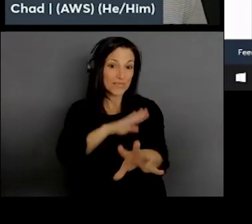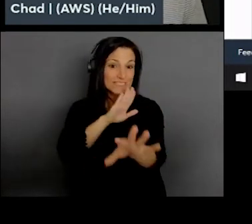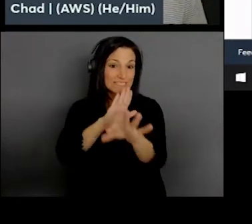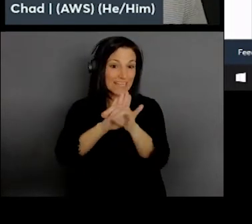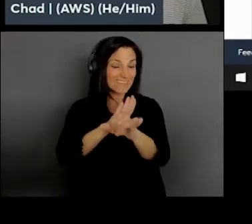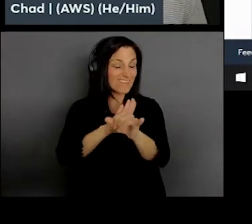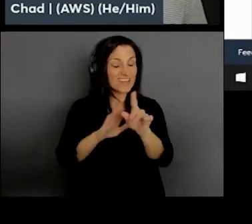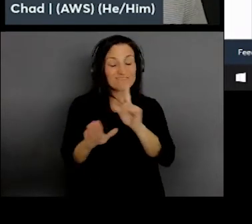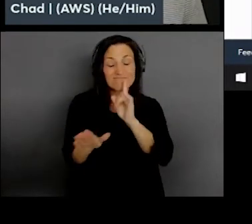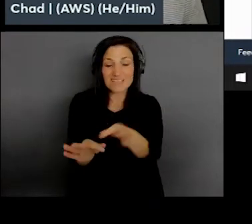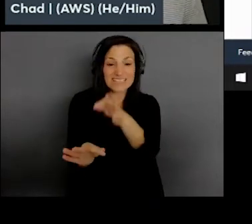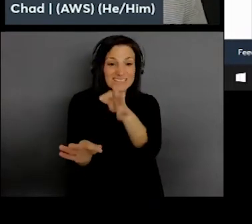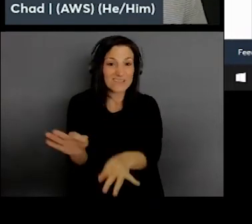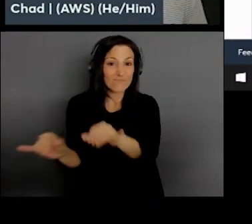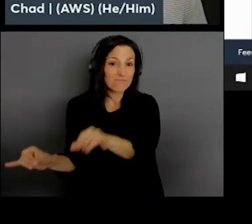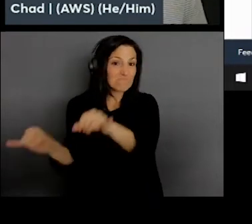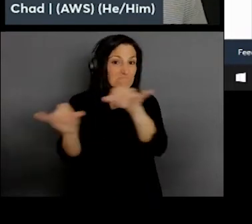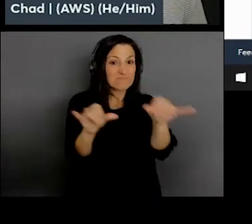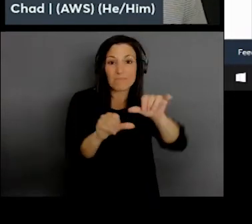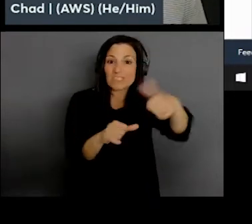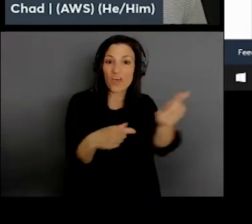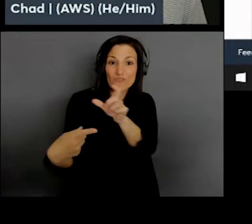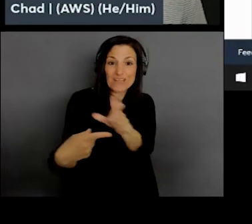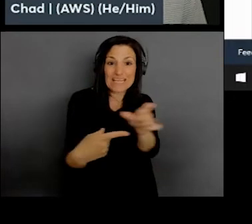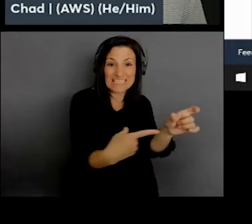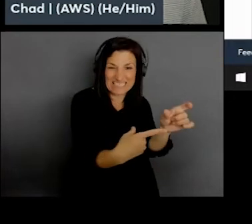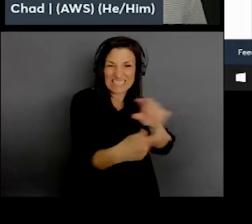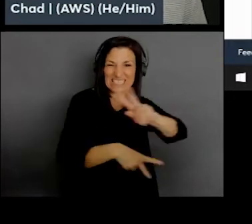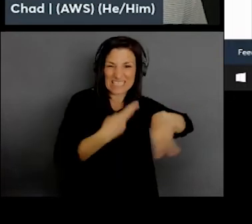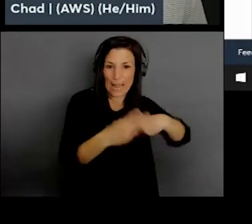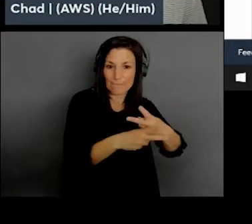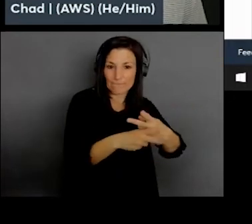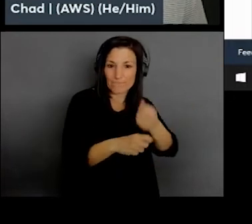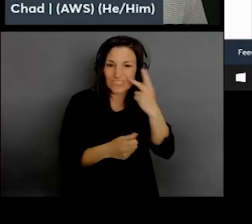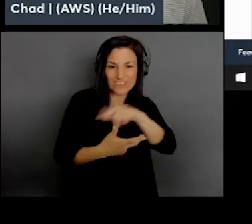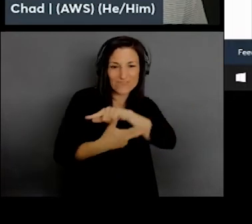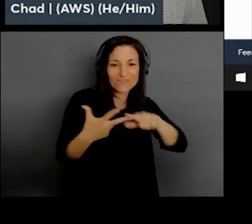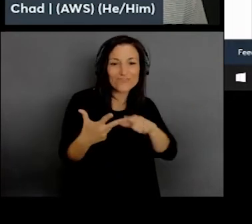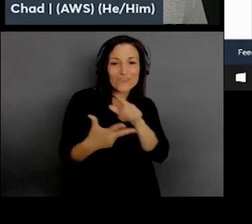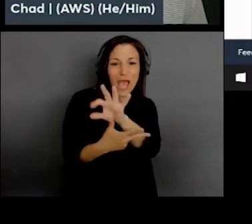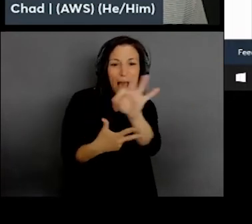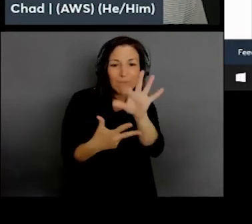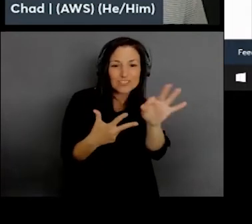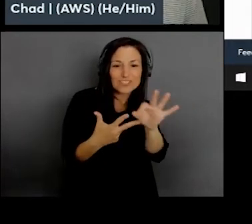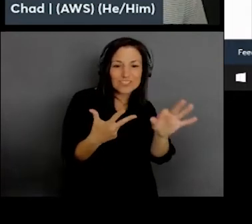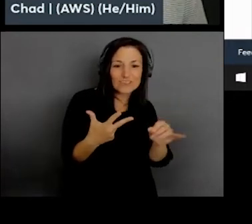any other instance site type. So if you see here, there are three options. Our regular Memory-optimized and Burstable,